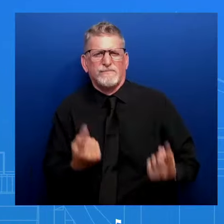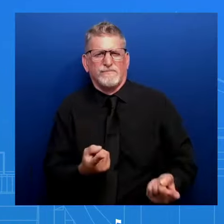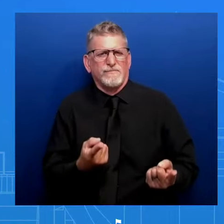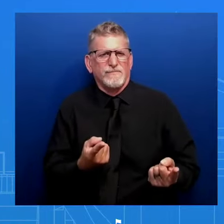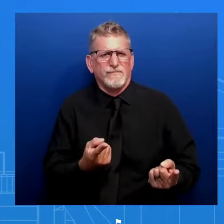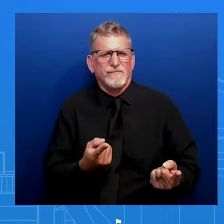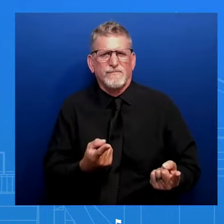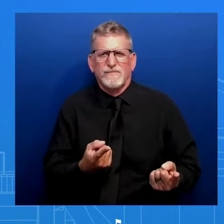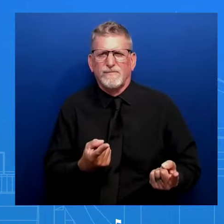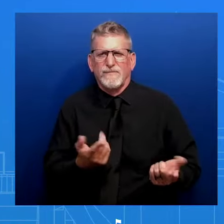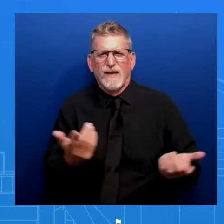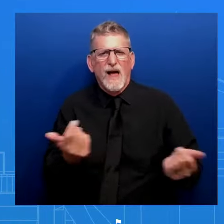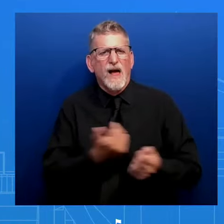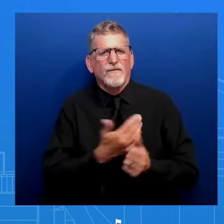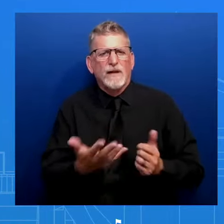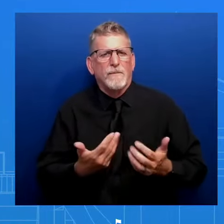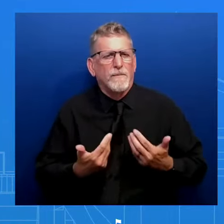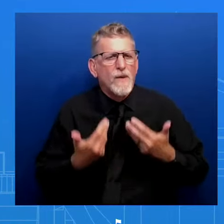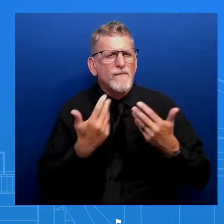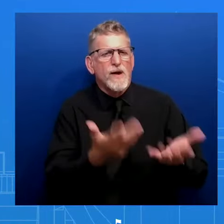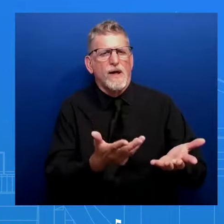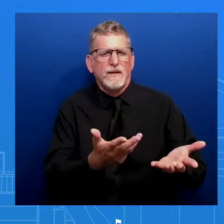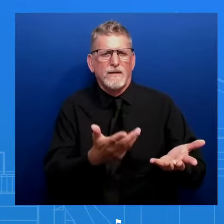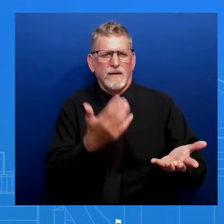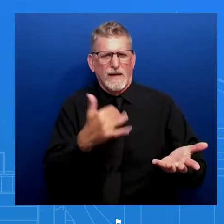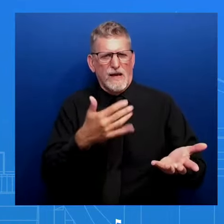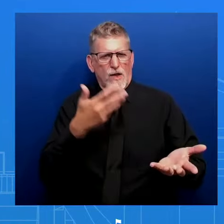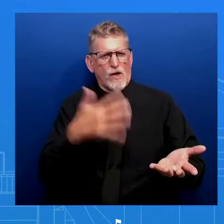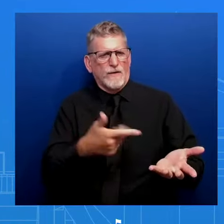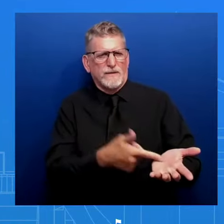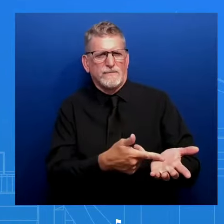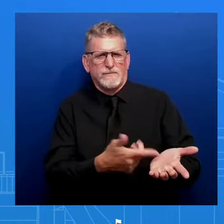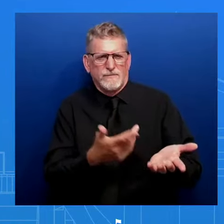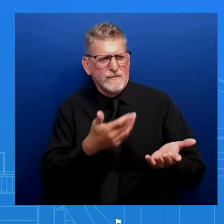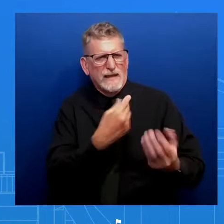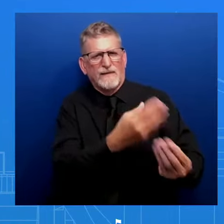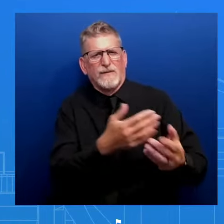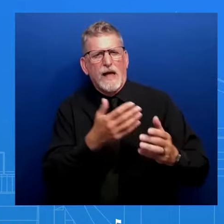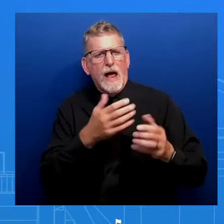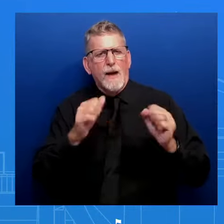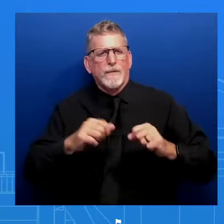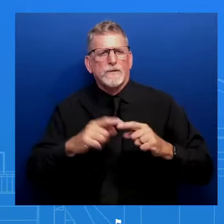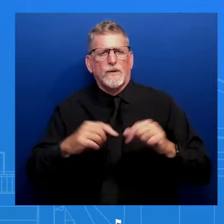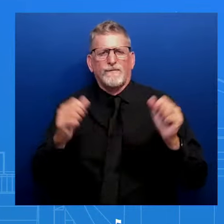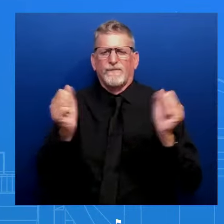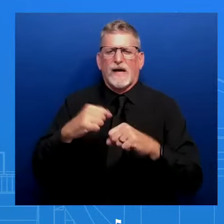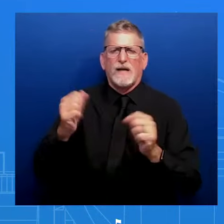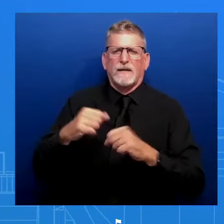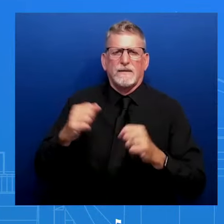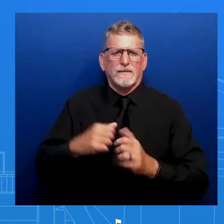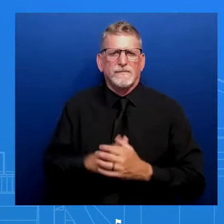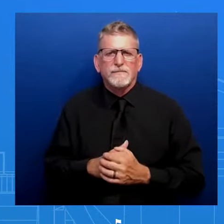that they're in in this counteroffensive. But this notion that they didn't get everything they needed before the counteroffensive